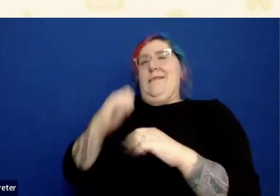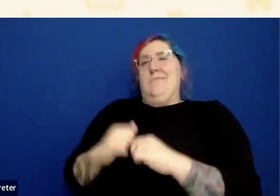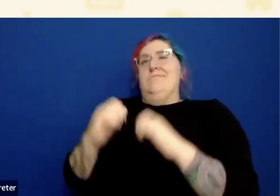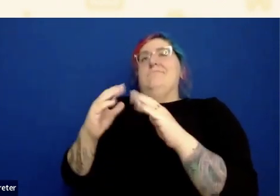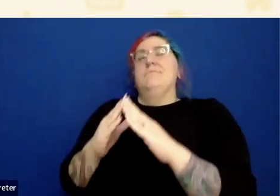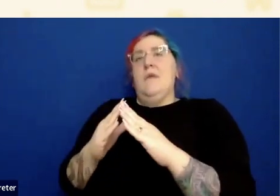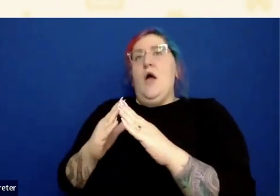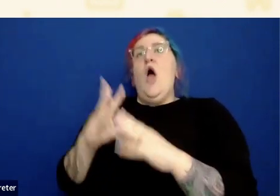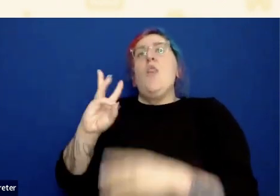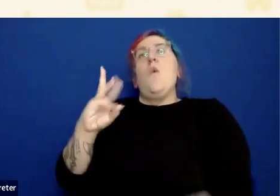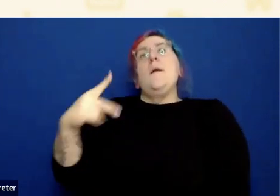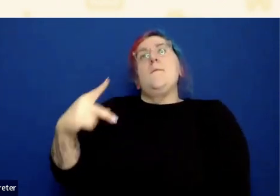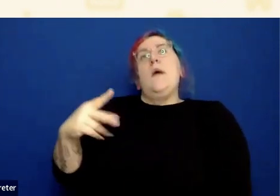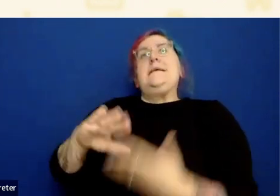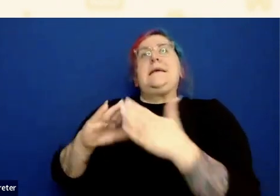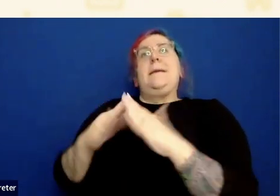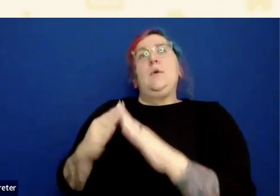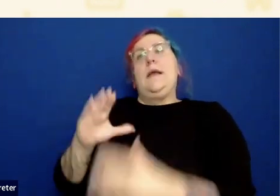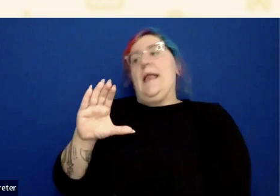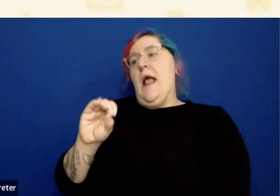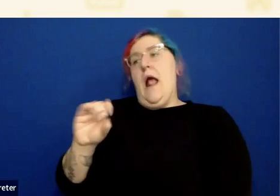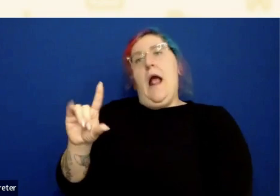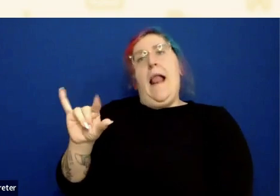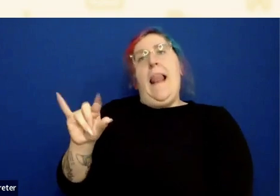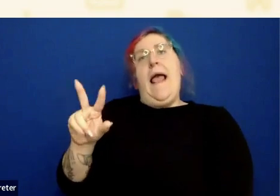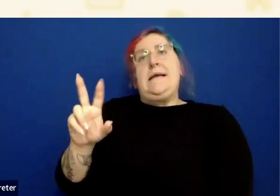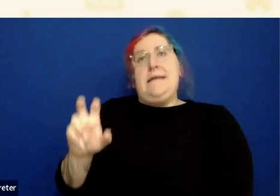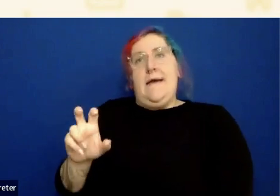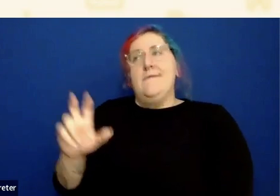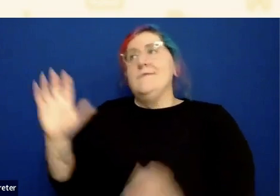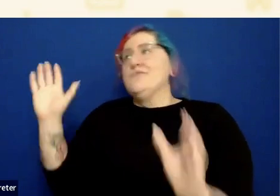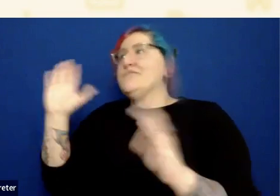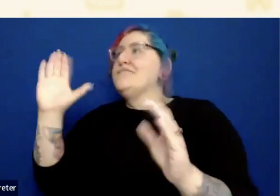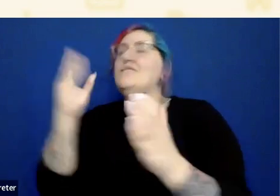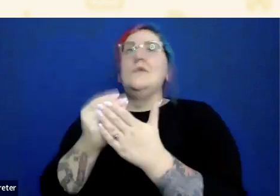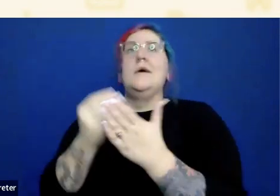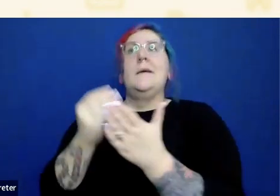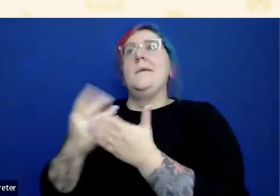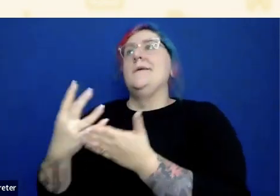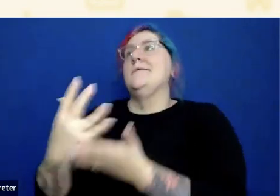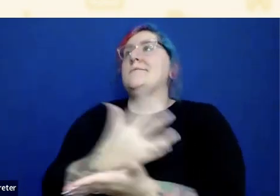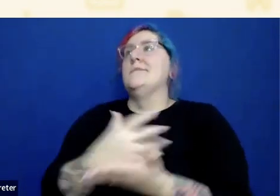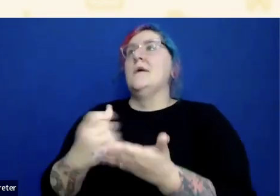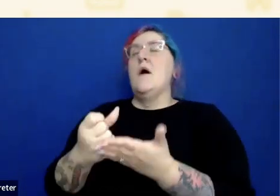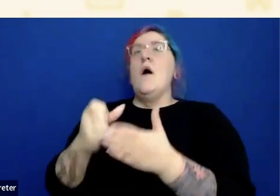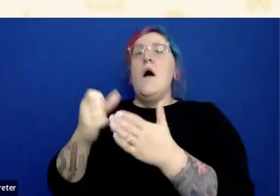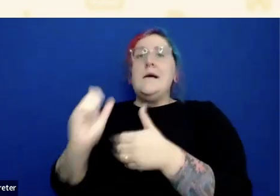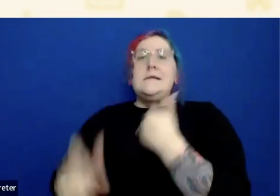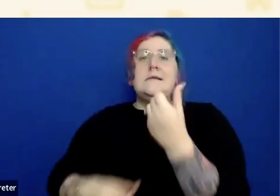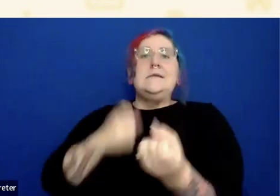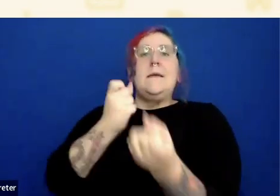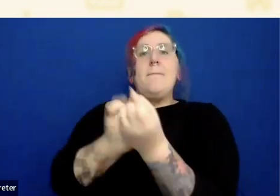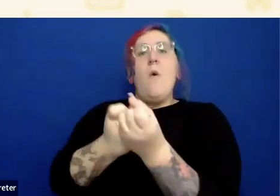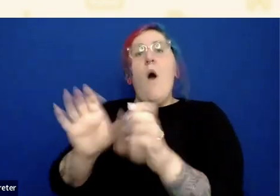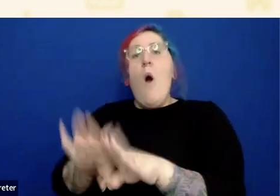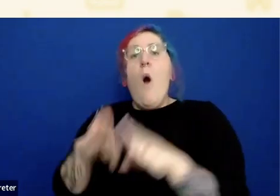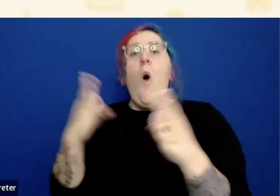which is looking for funding to help support open-source, specifically in WordPress. And one of their projects is looking for funding